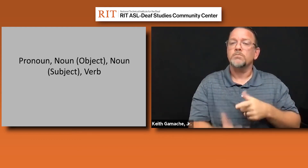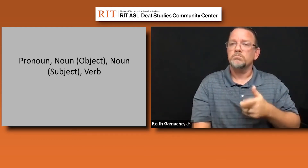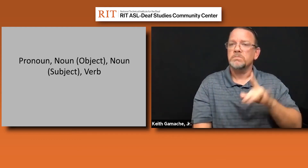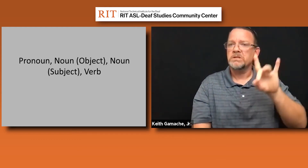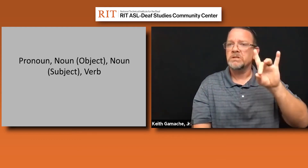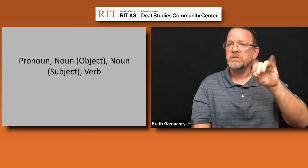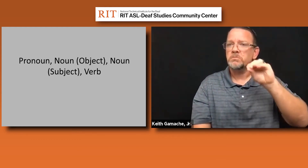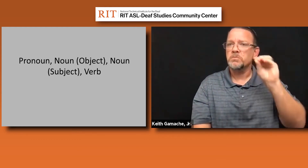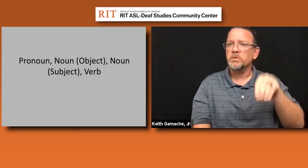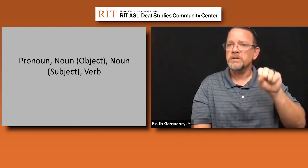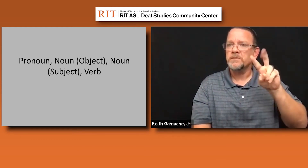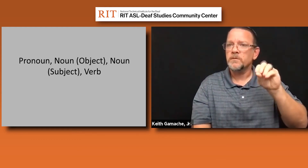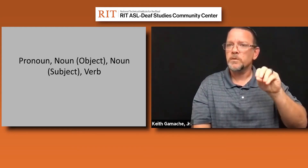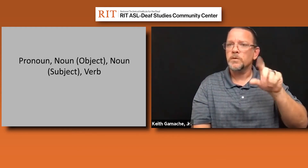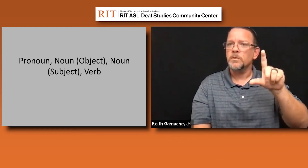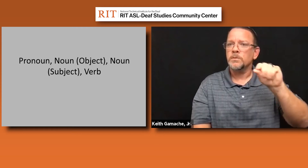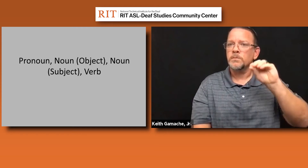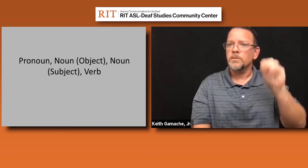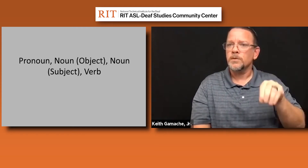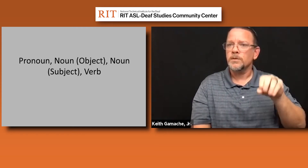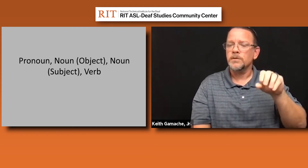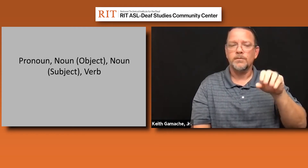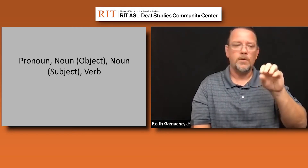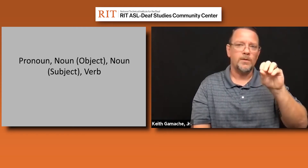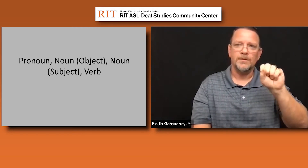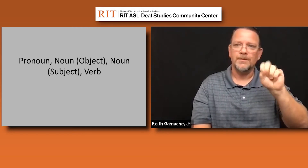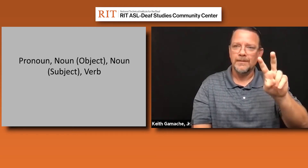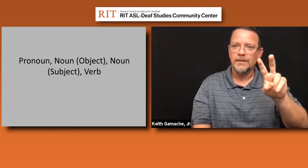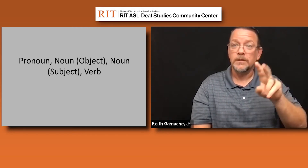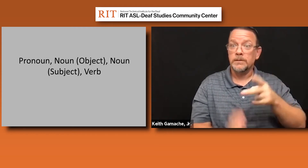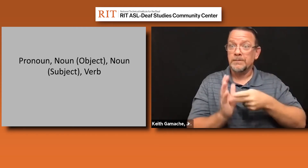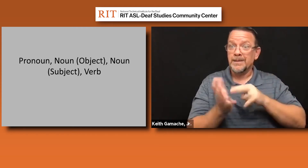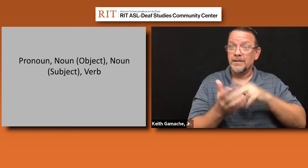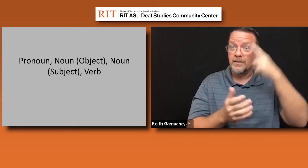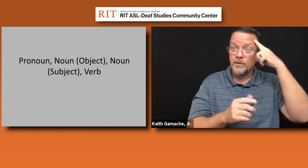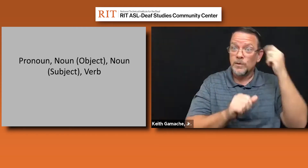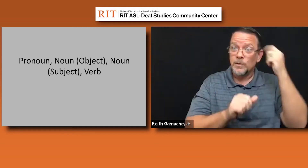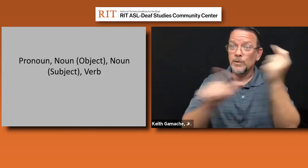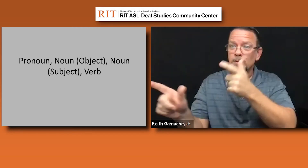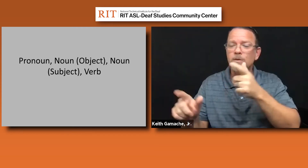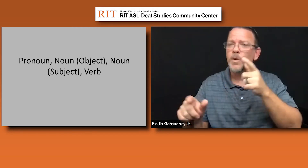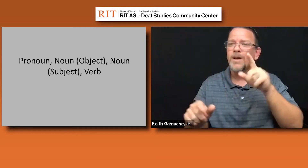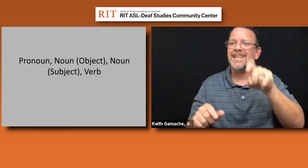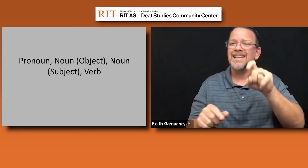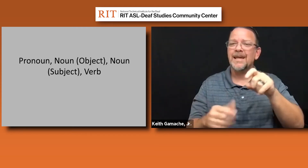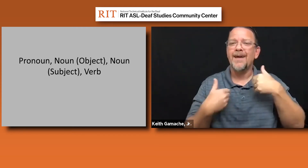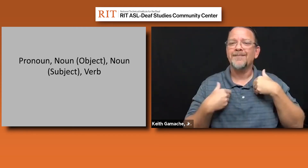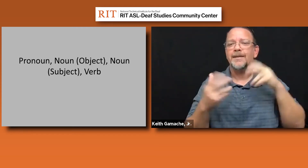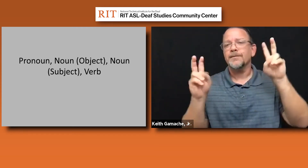that maybe 80% are subject- verb-object word order. so we can't think about it applying